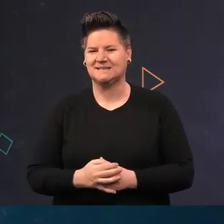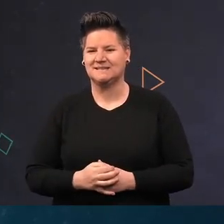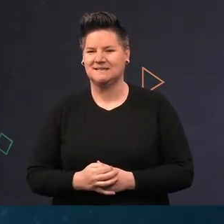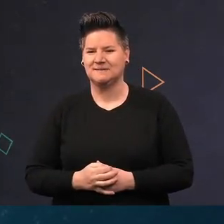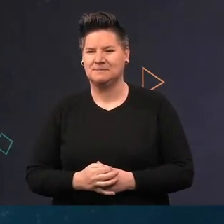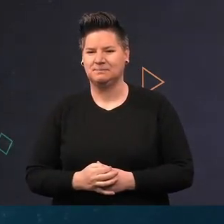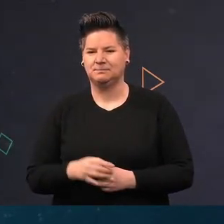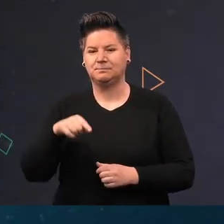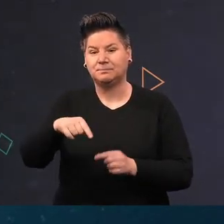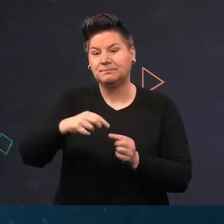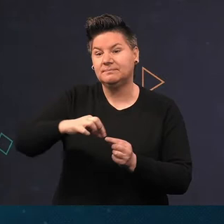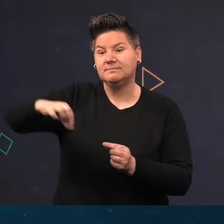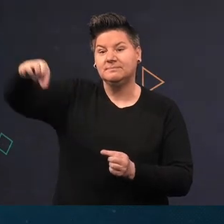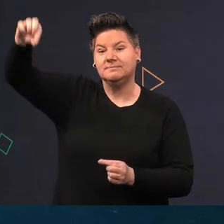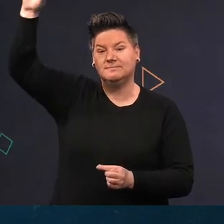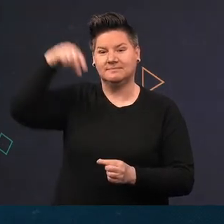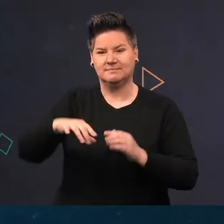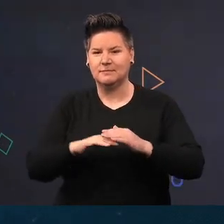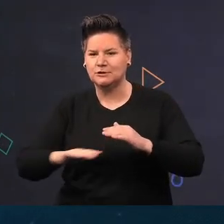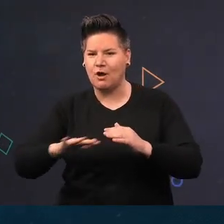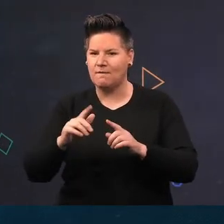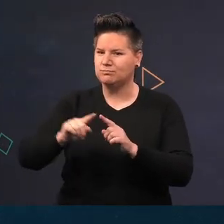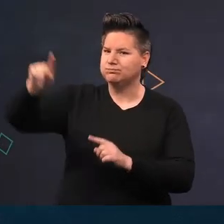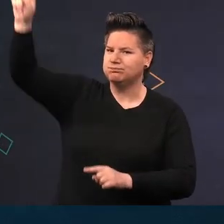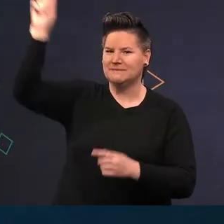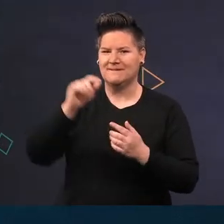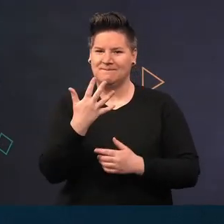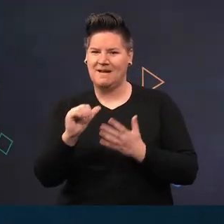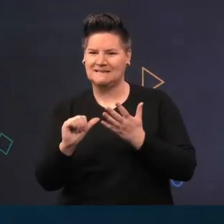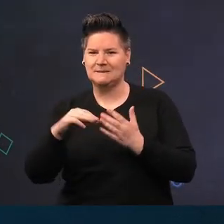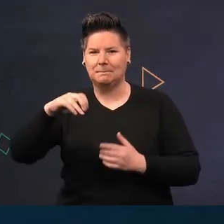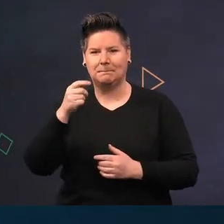can see the riser going up to the surface buoy about five or six meters above us.